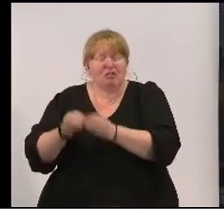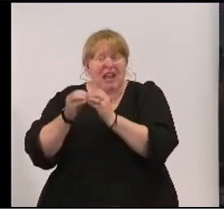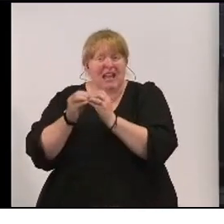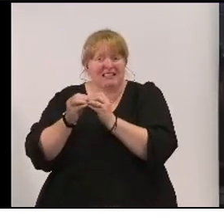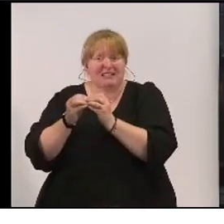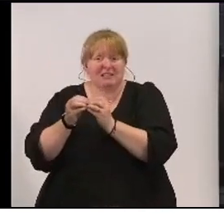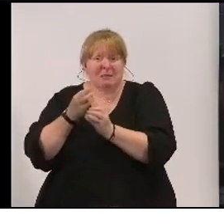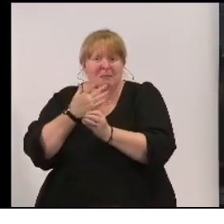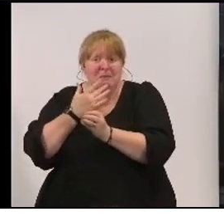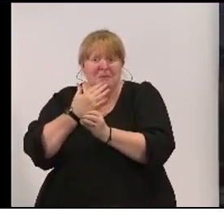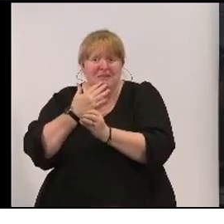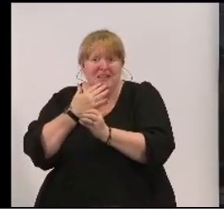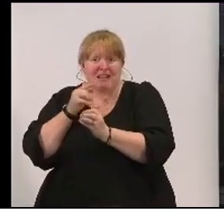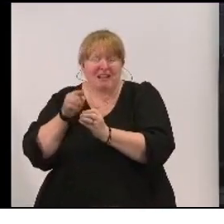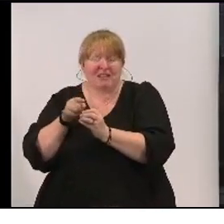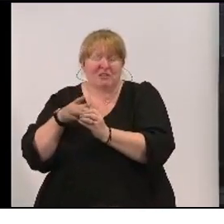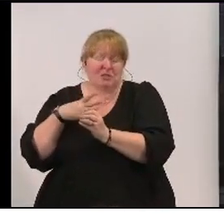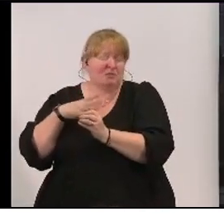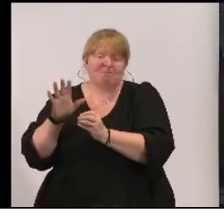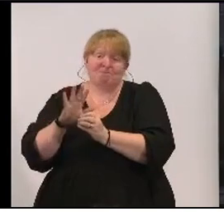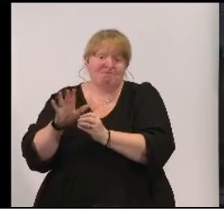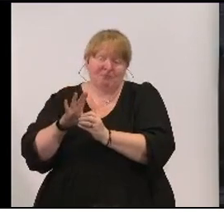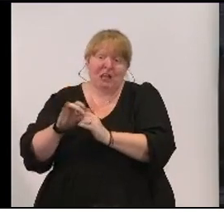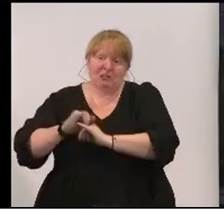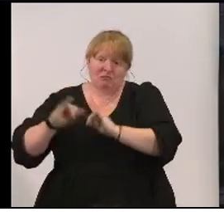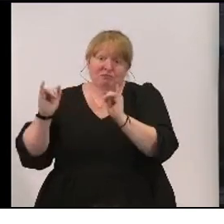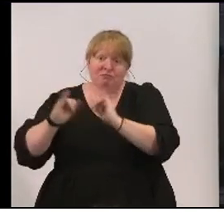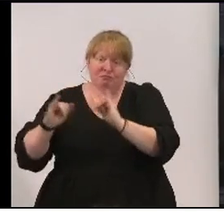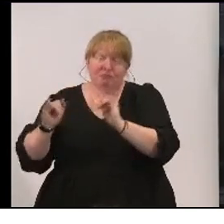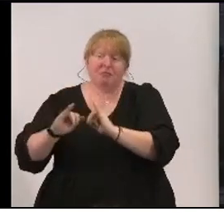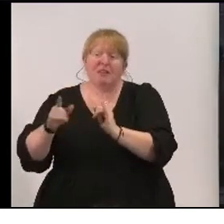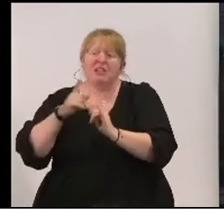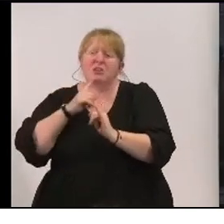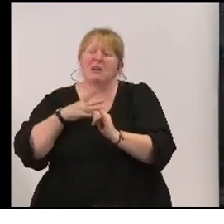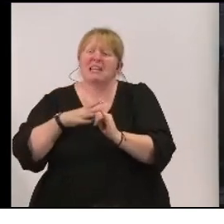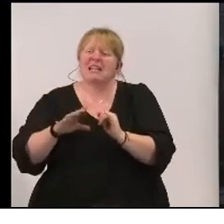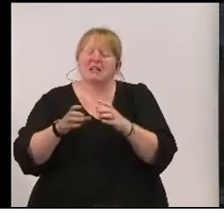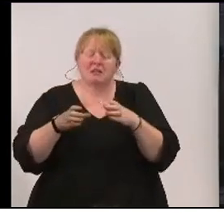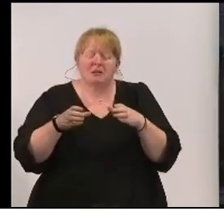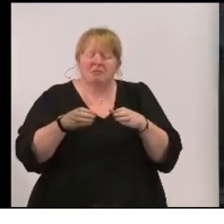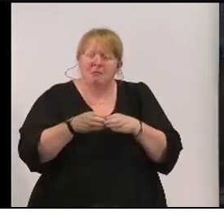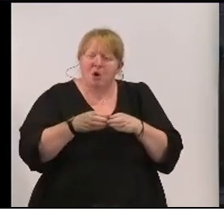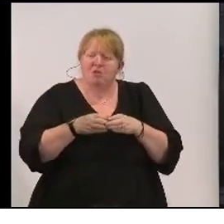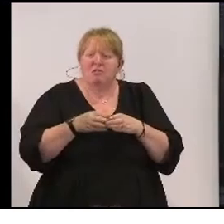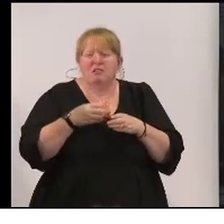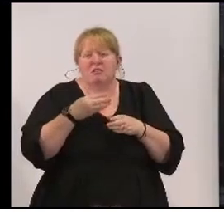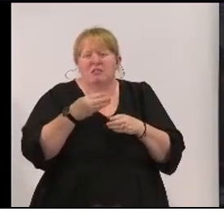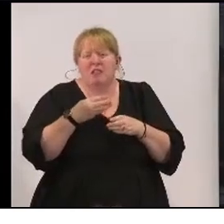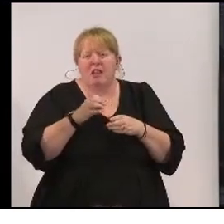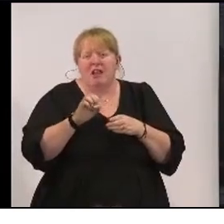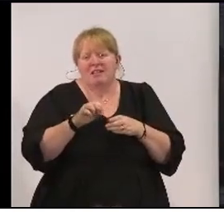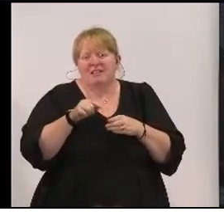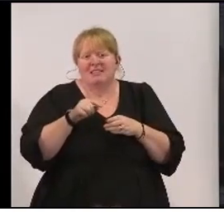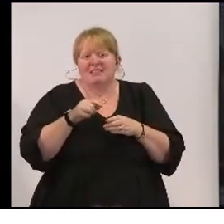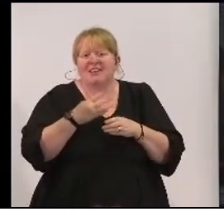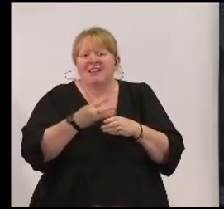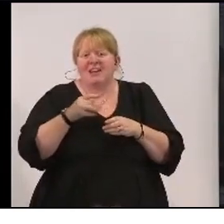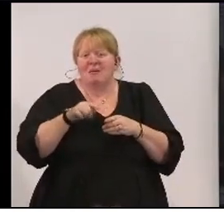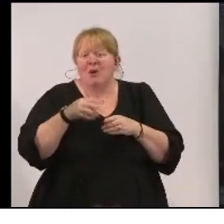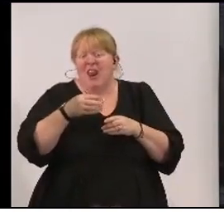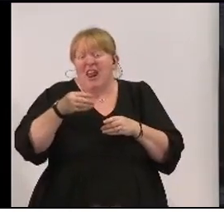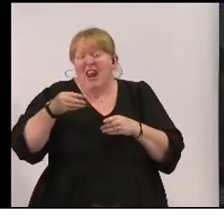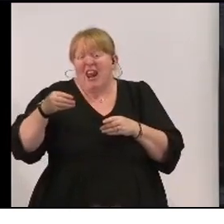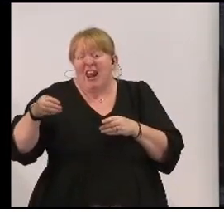So we need large language modules to be kind of 99.999% accurate and we're not there yet.